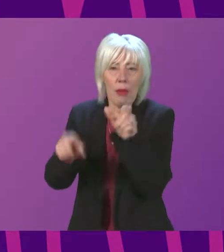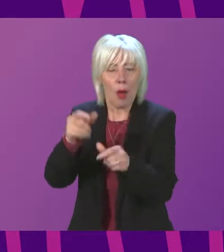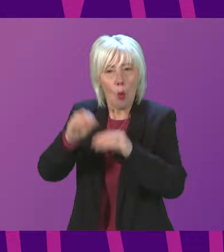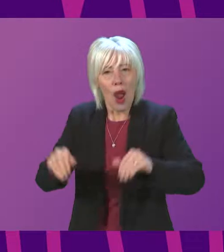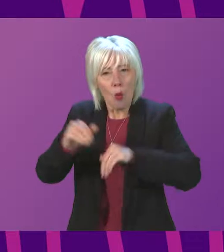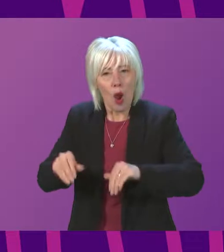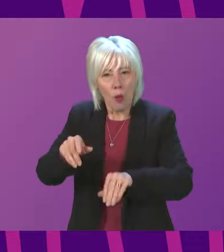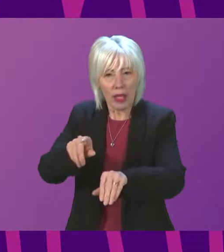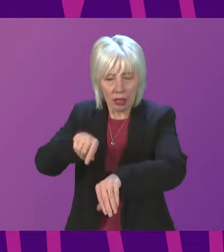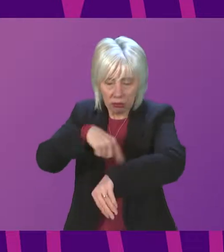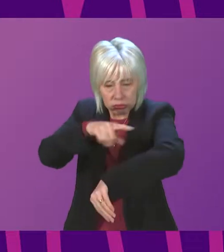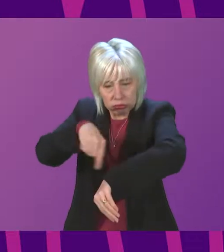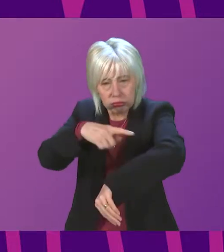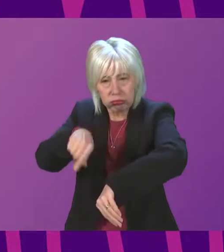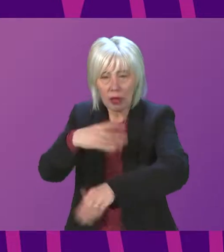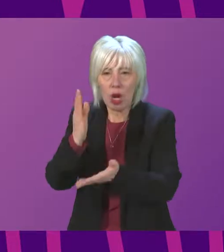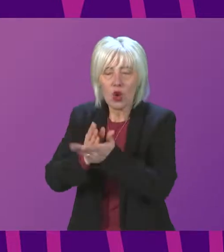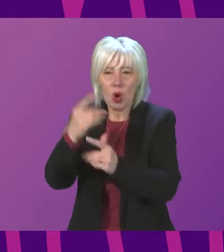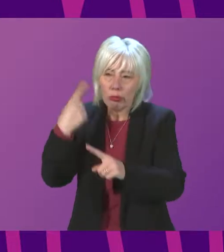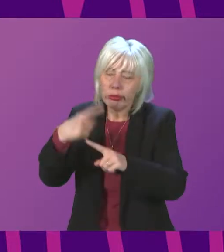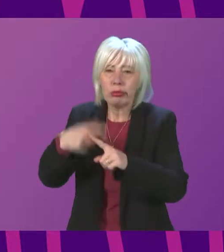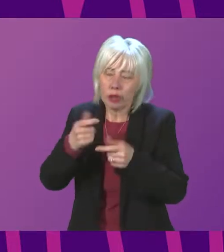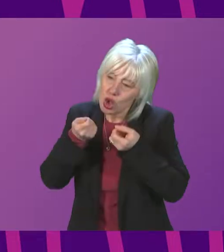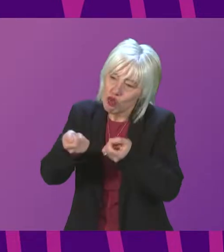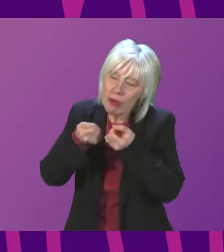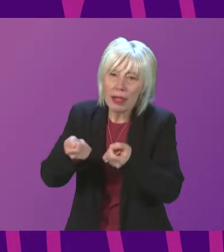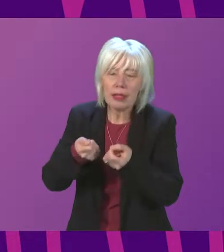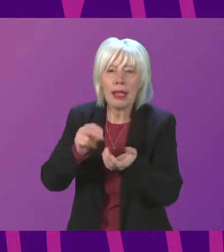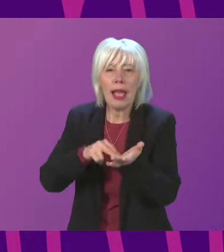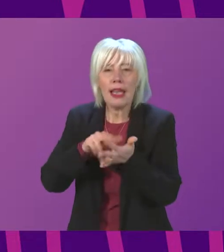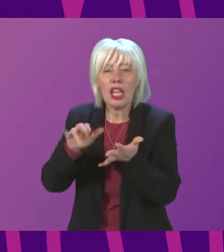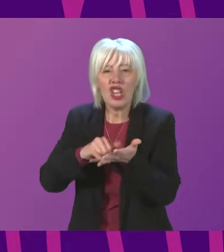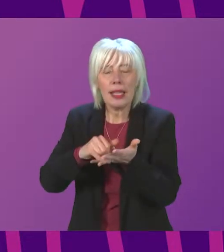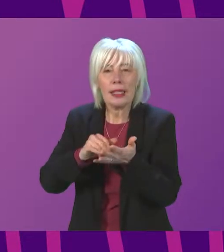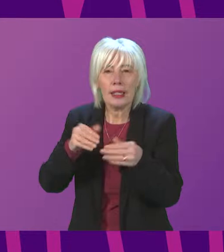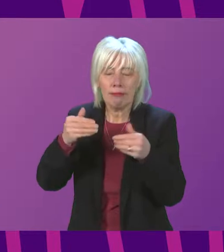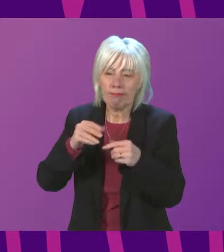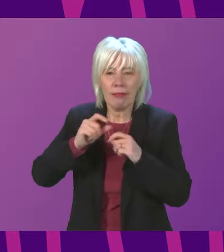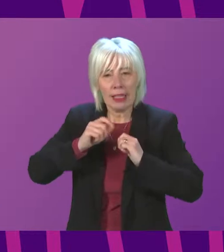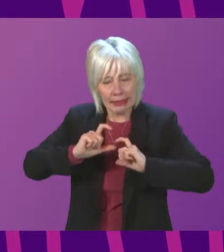quicker treatment, and so that our NHS is on the sustainable basis for the future that we all want to see.